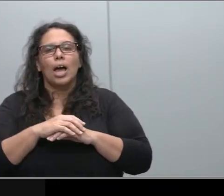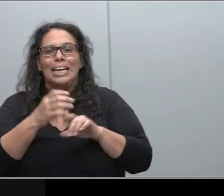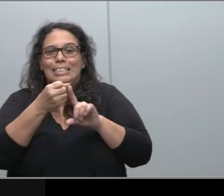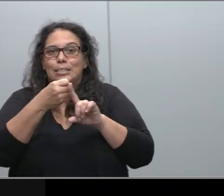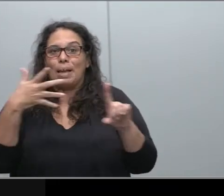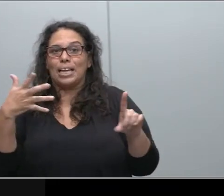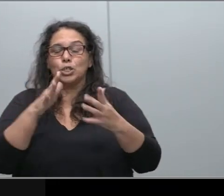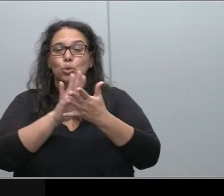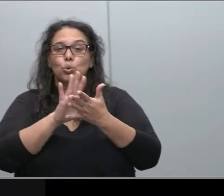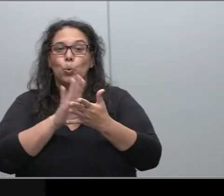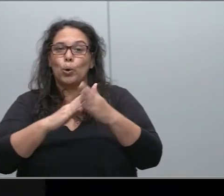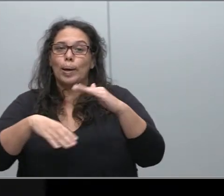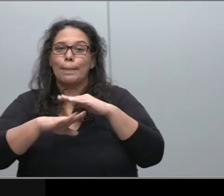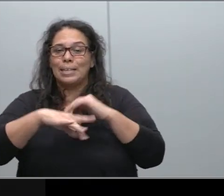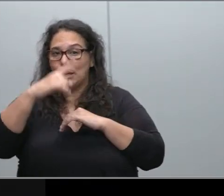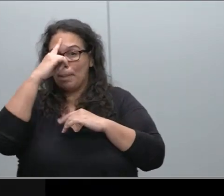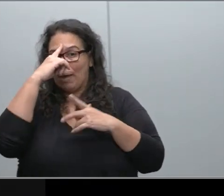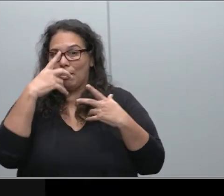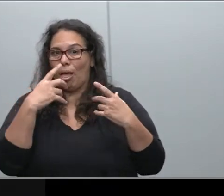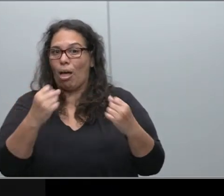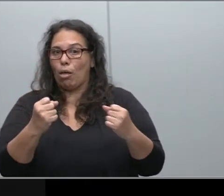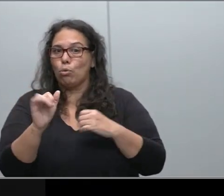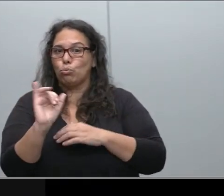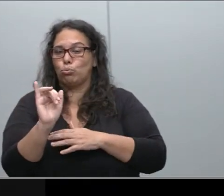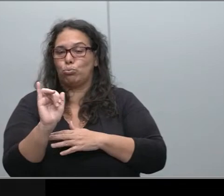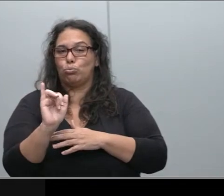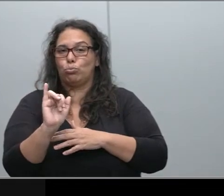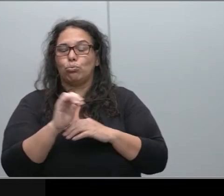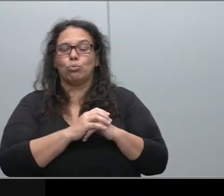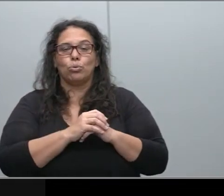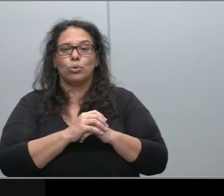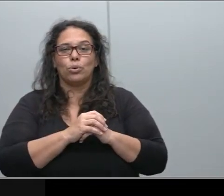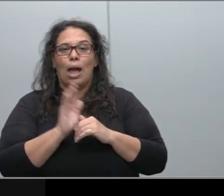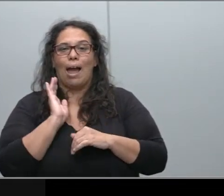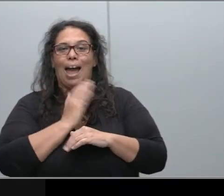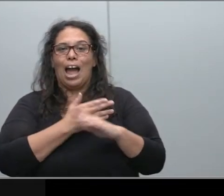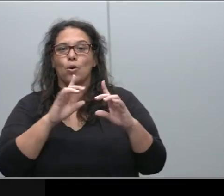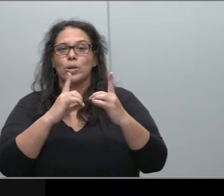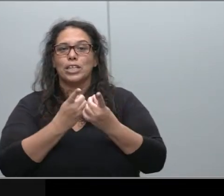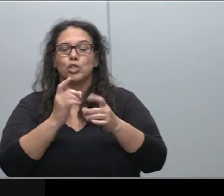But I also wanna share that if there is a student that you know or your own child who is